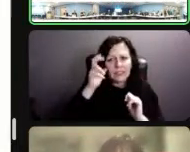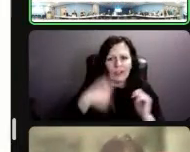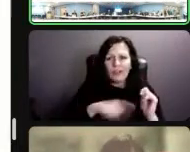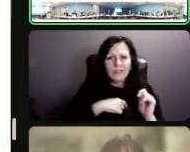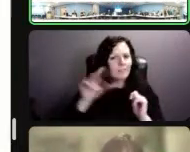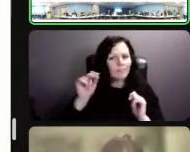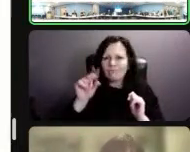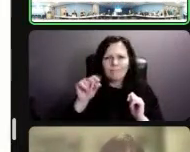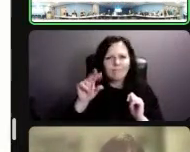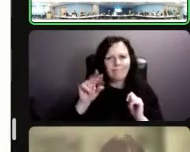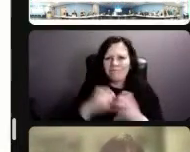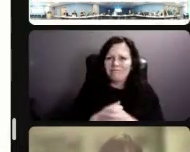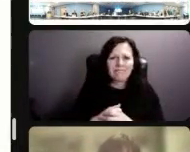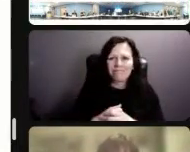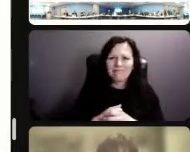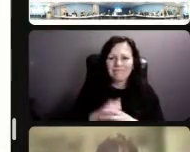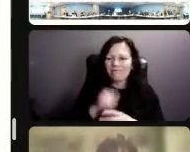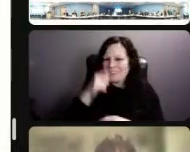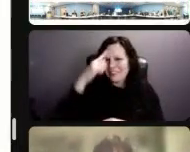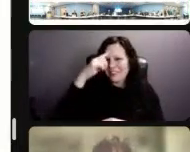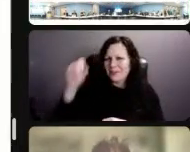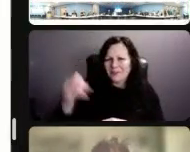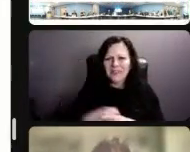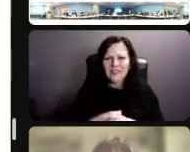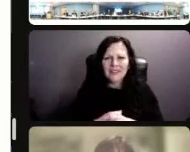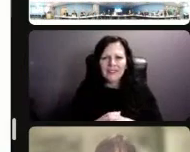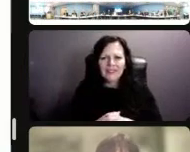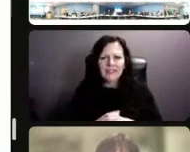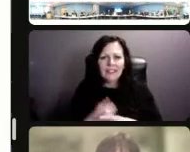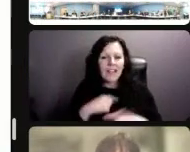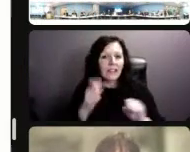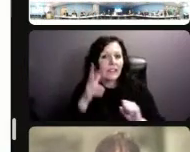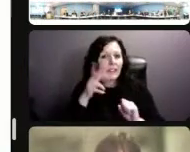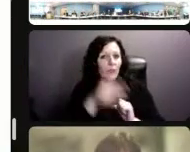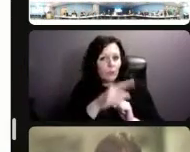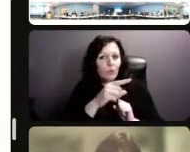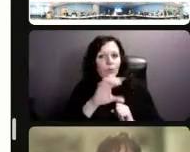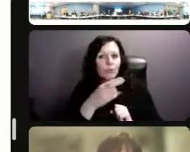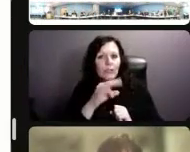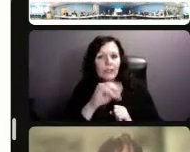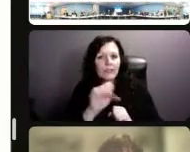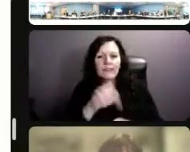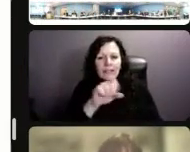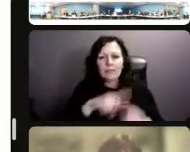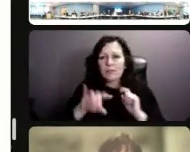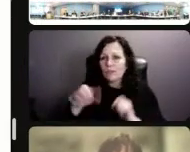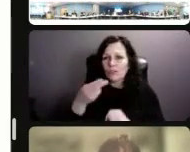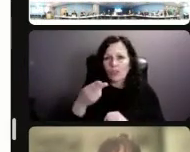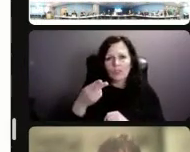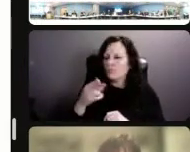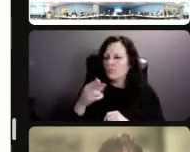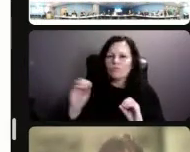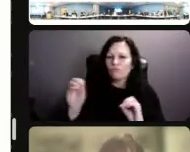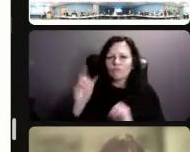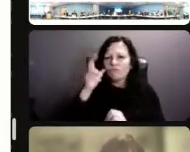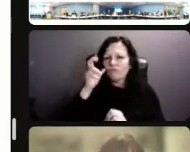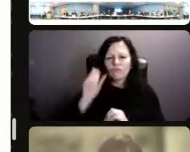THE MESSAGE ON THE SCREEN. JOSHUA, ONE OF THE FOLKS ON